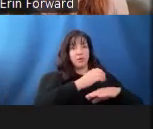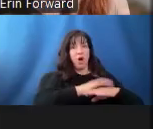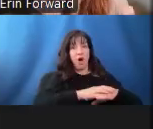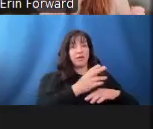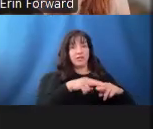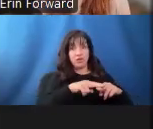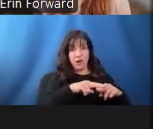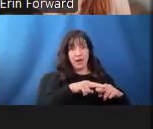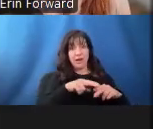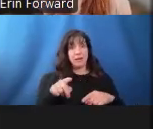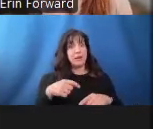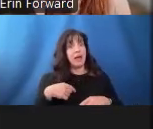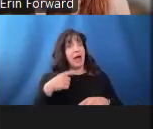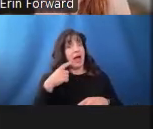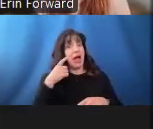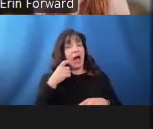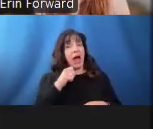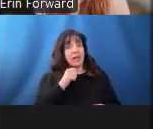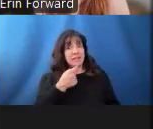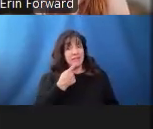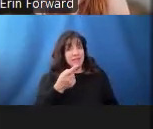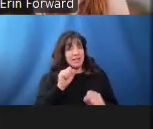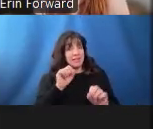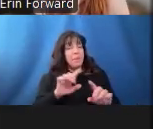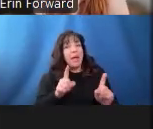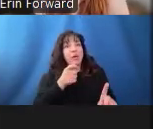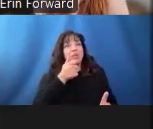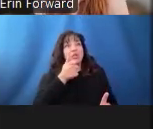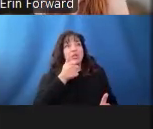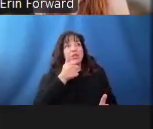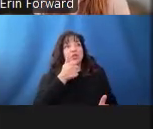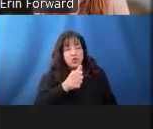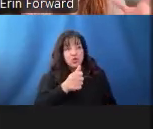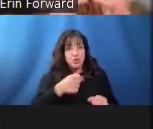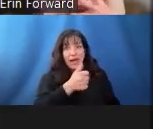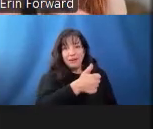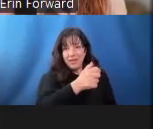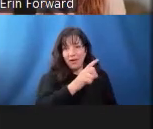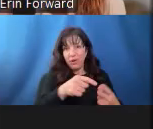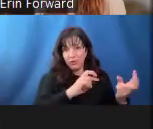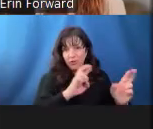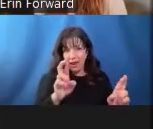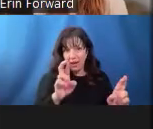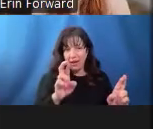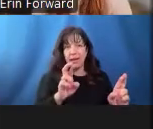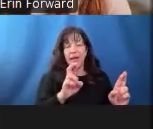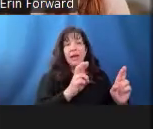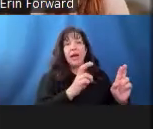didn't even have to say anything, but he would try them on his own when he was ready, and we could transfer it to the